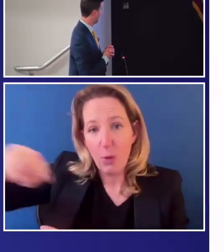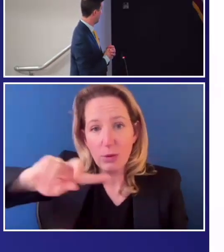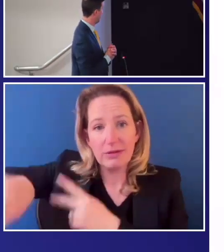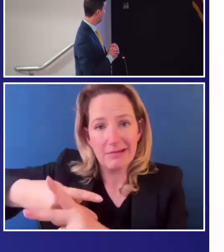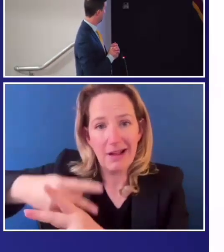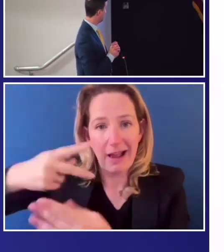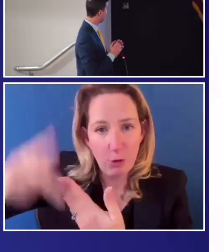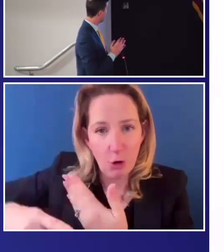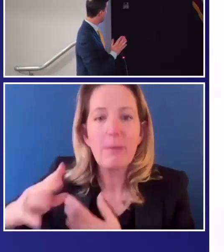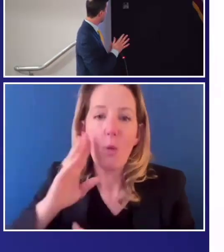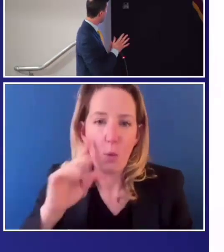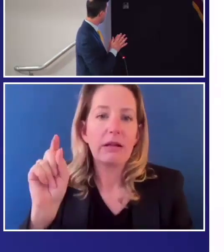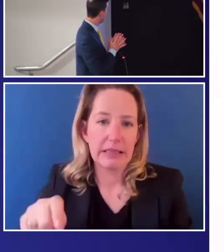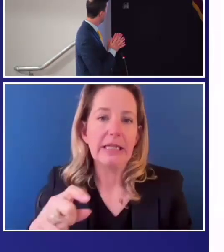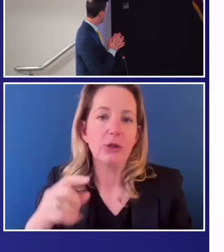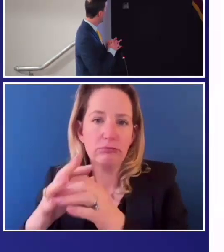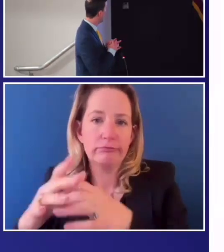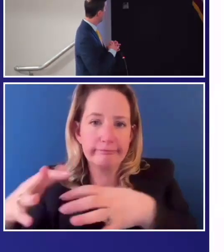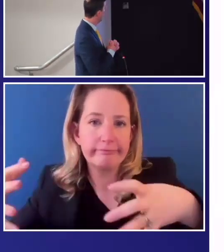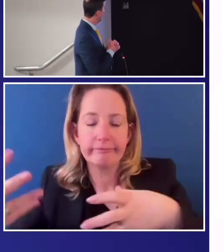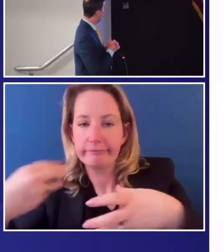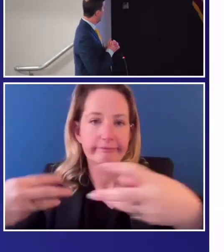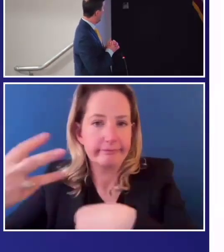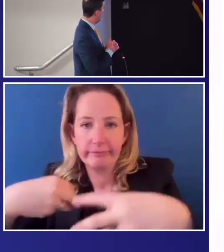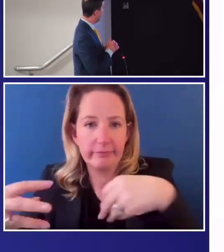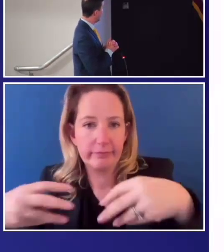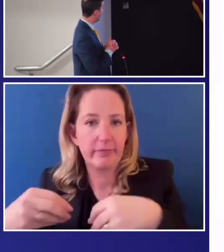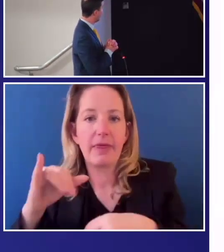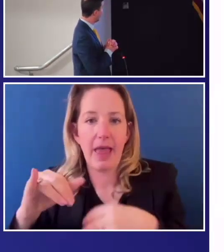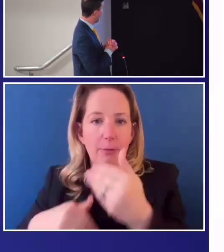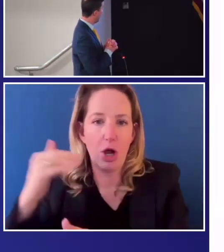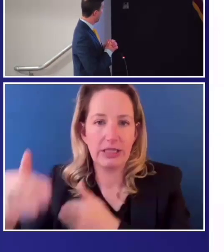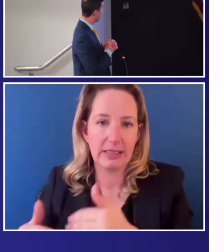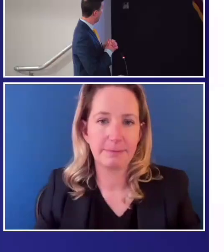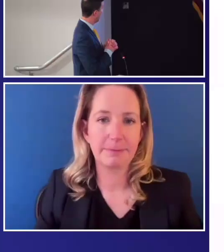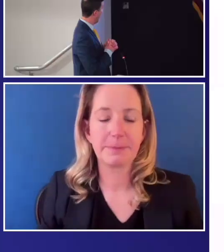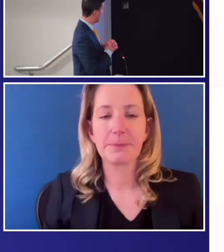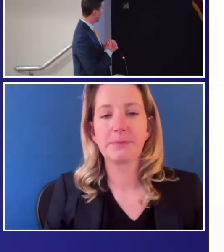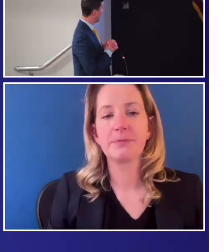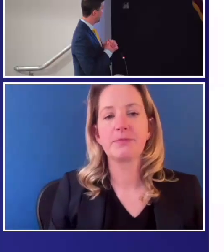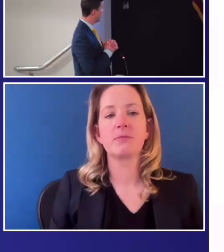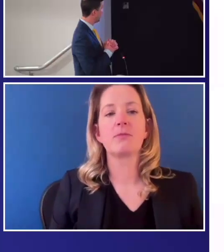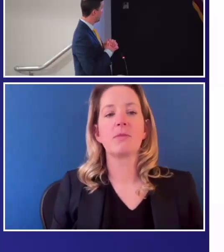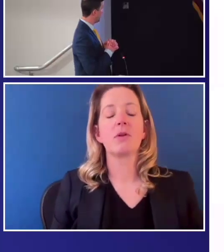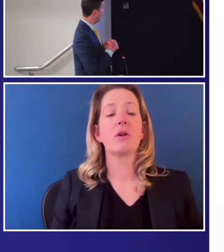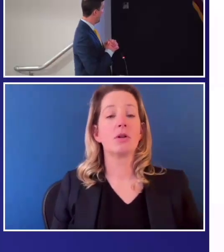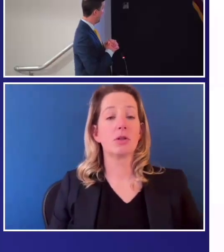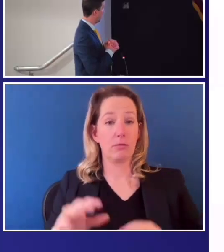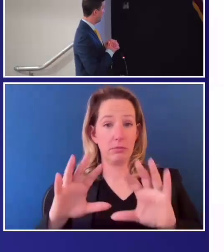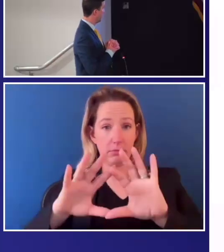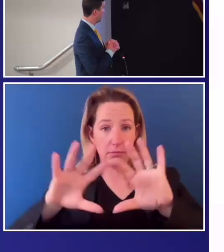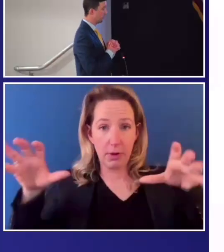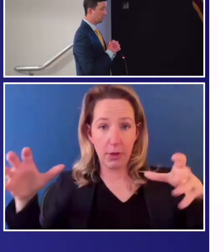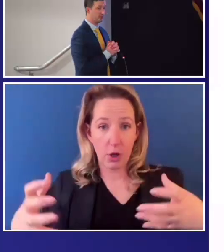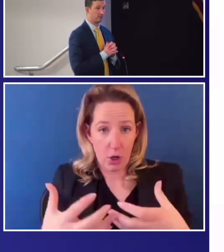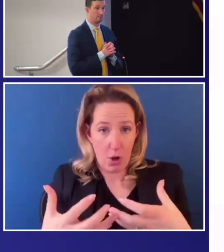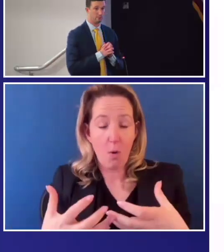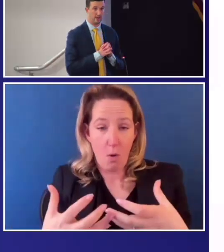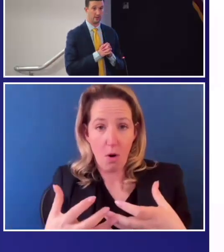Next slide, please. And then cohort aggregation will require numerous prior